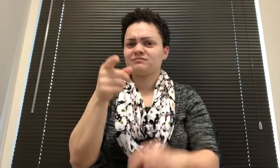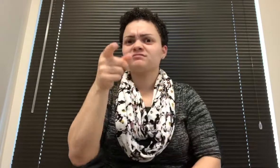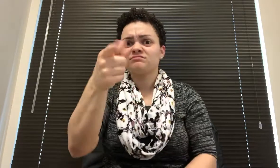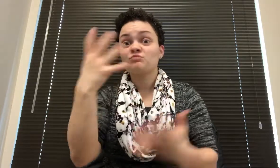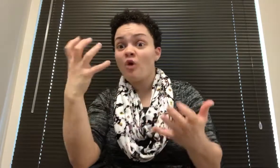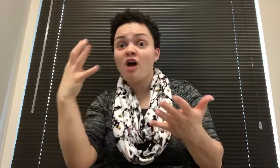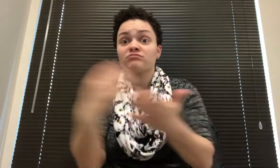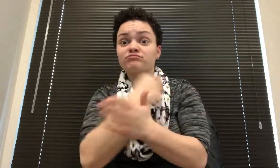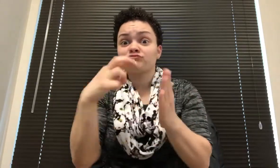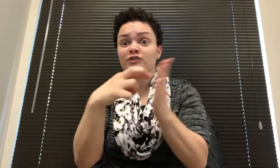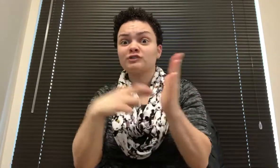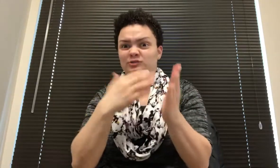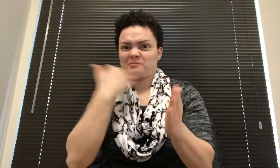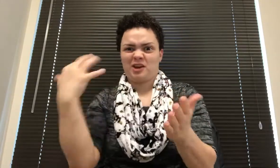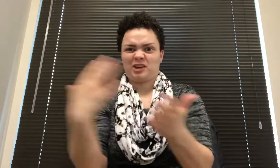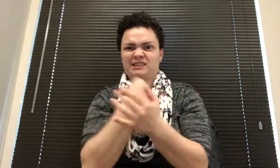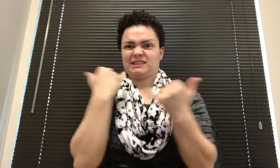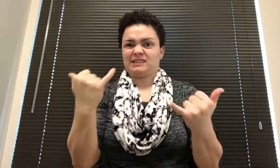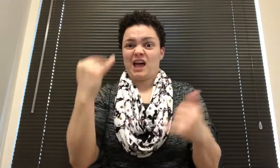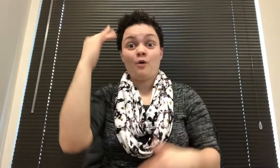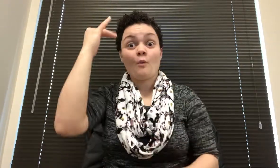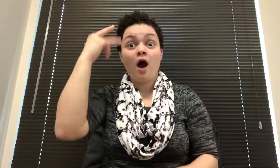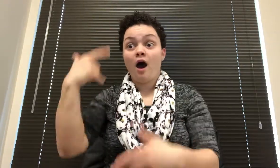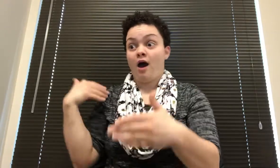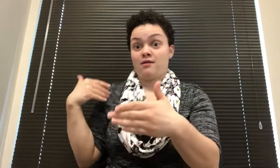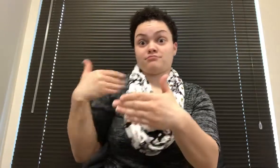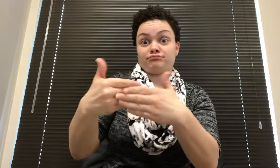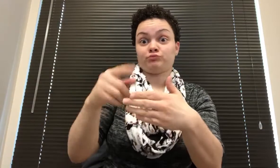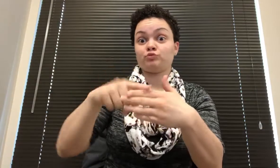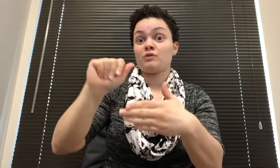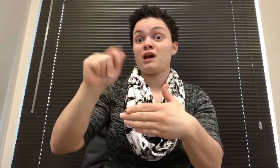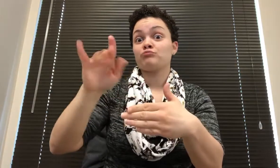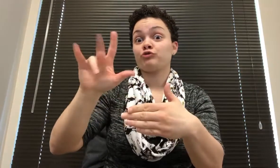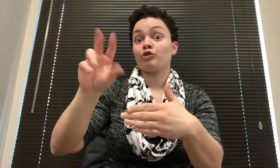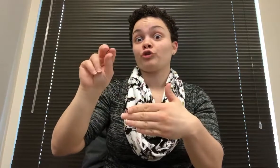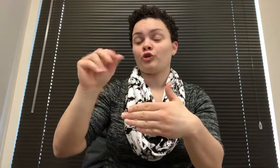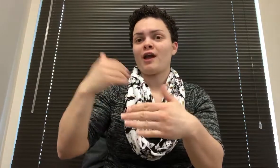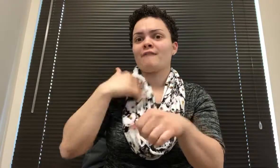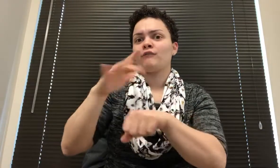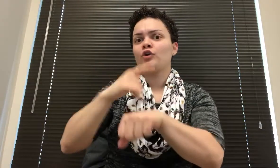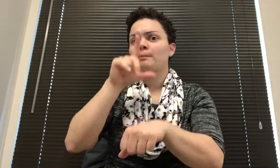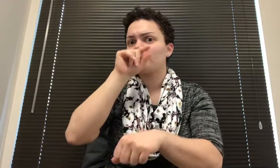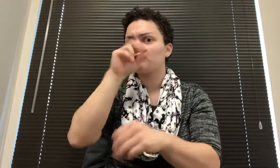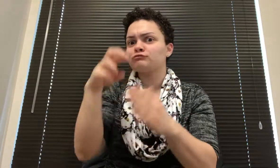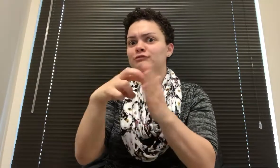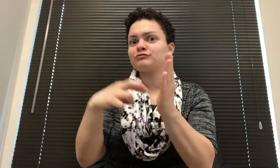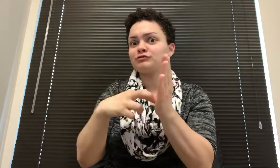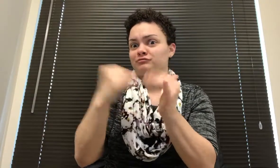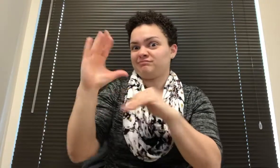Register now because early bird rates are available until April 30th.